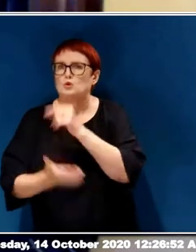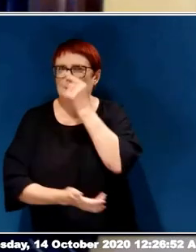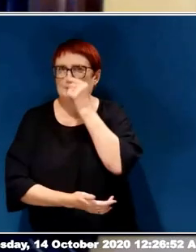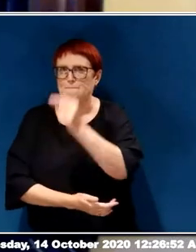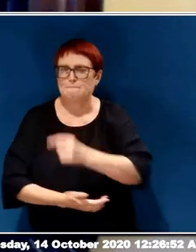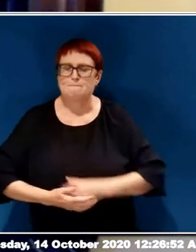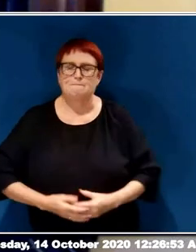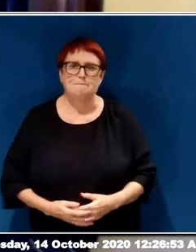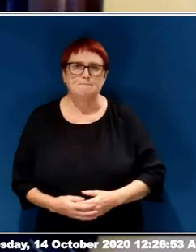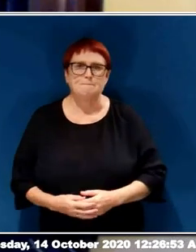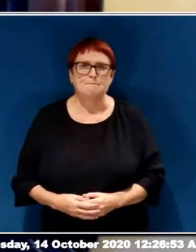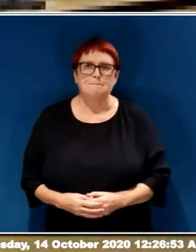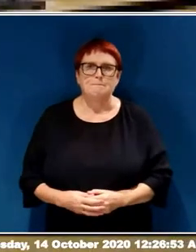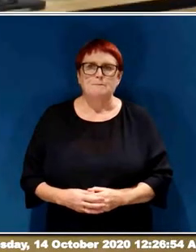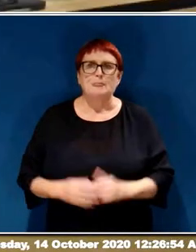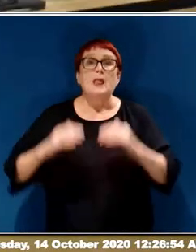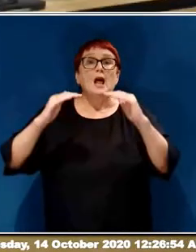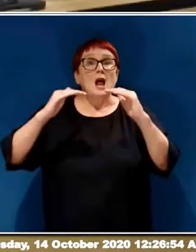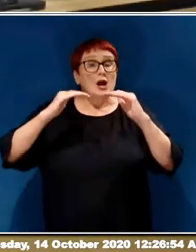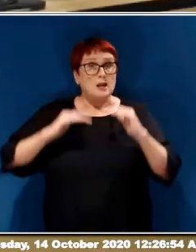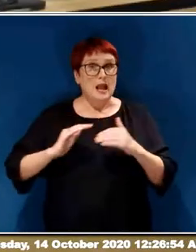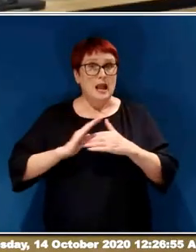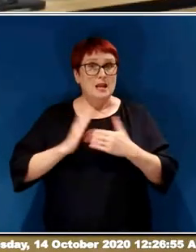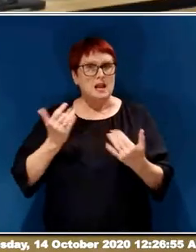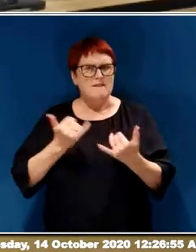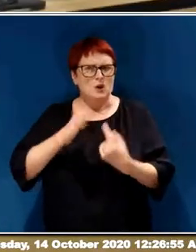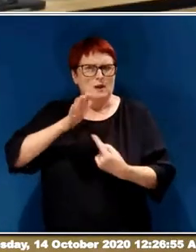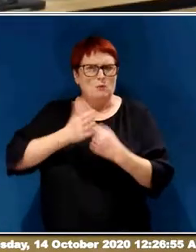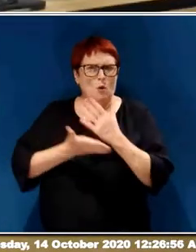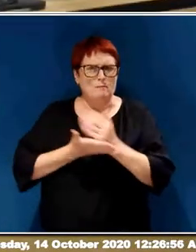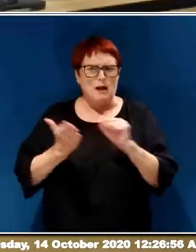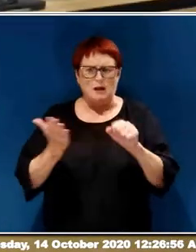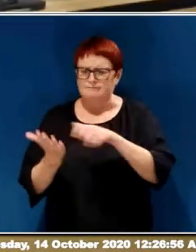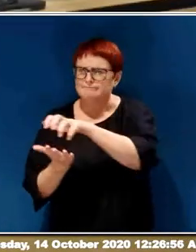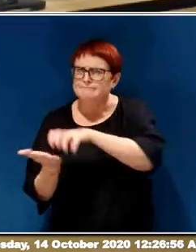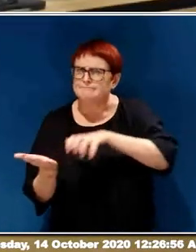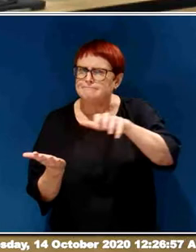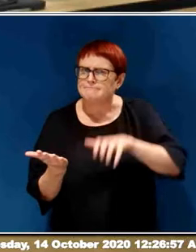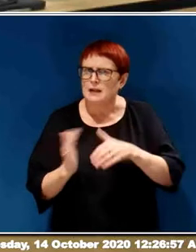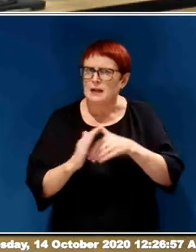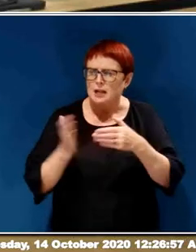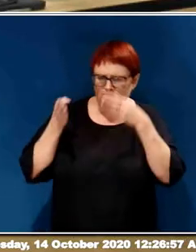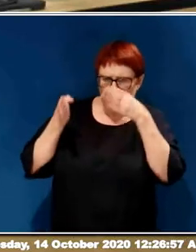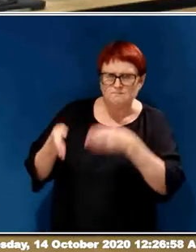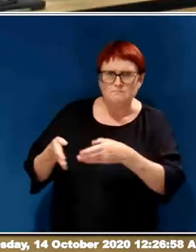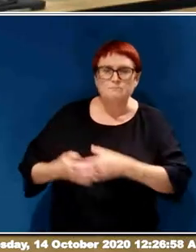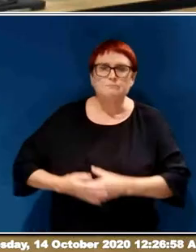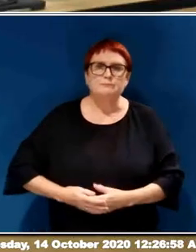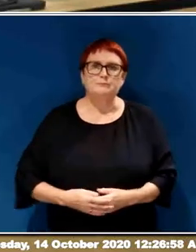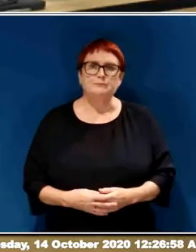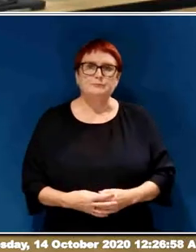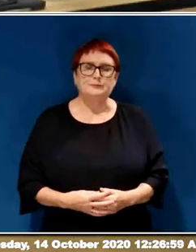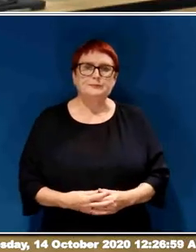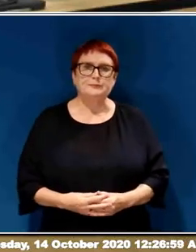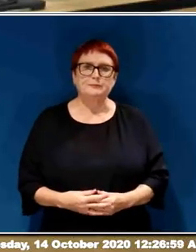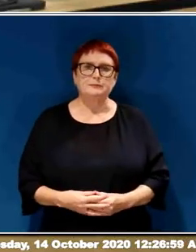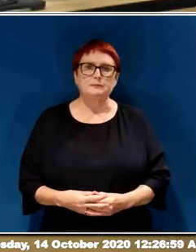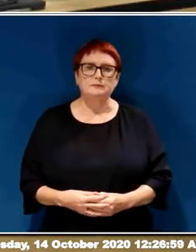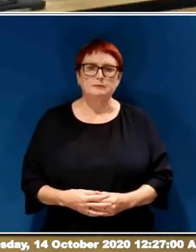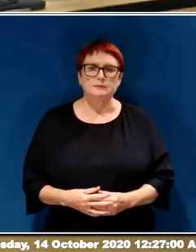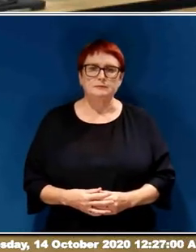evidence in your statement and that is a concept called multi-tiered